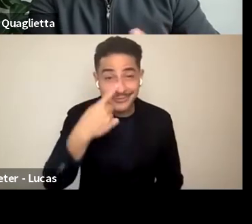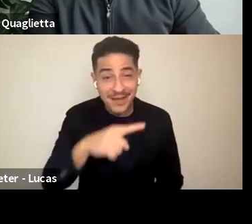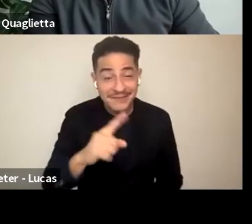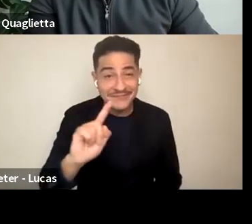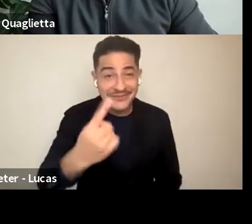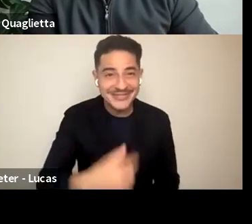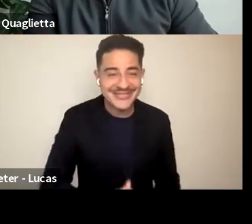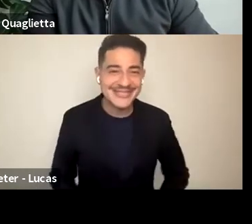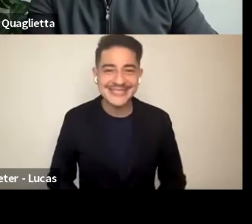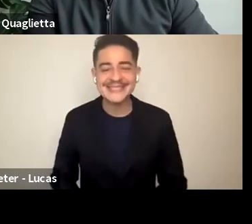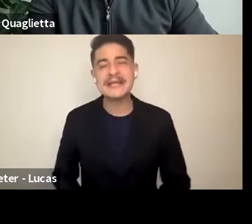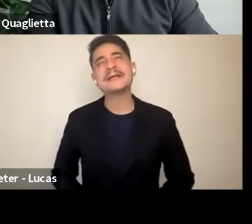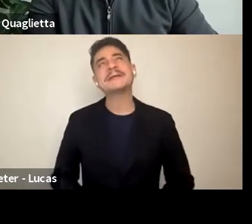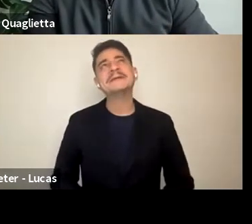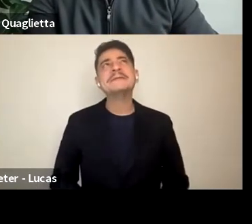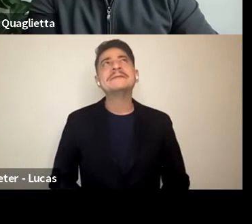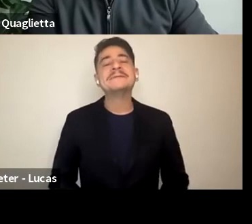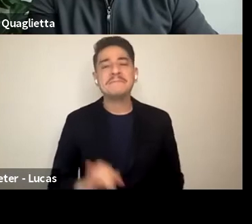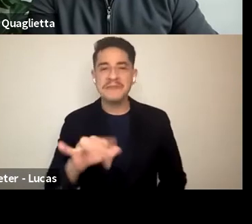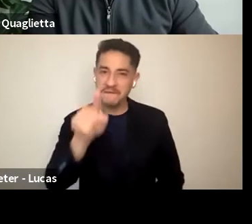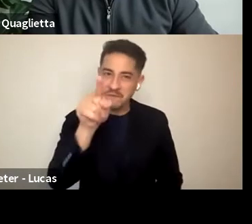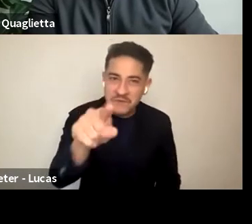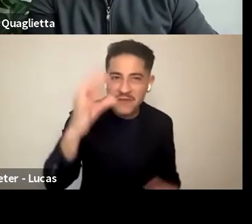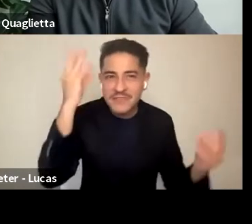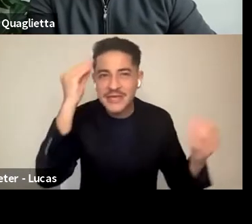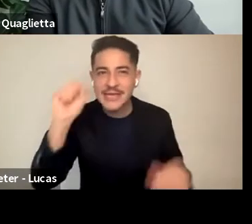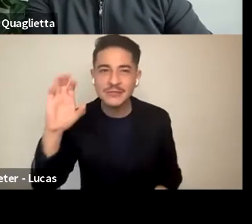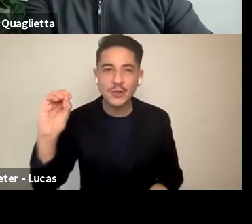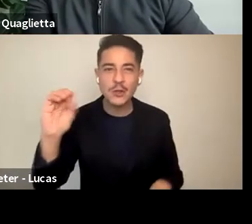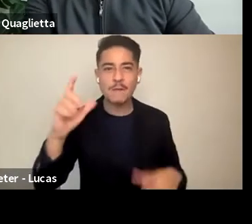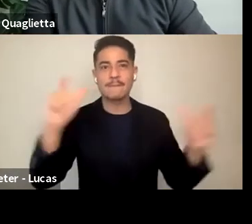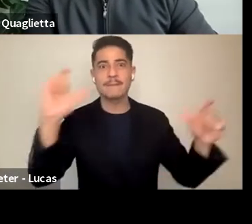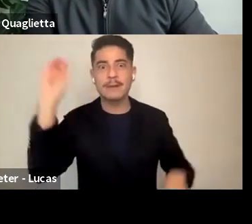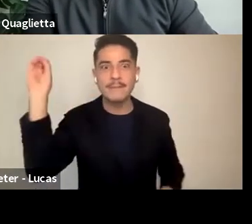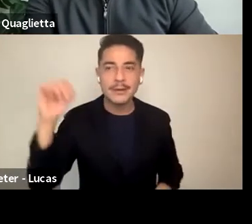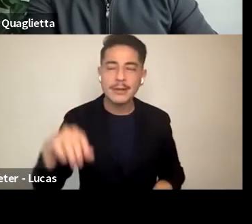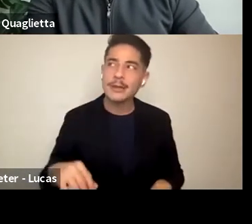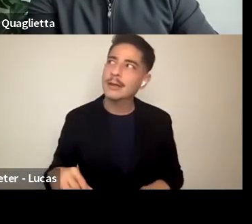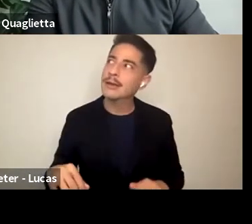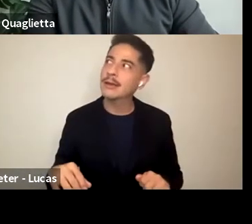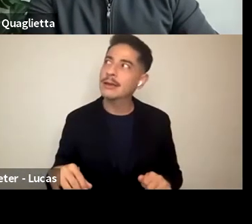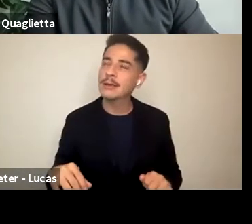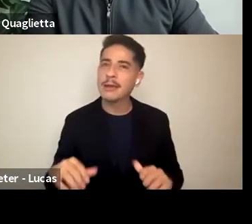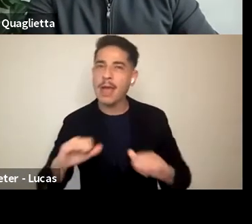I don't know. I think if you're thinking about SEO and Enterprise and what you need to spend on it, how you need to put it together